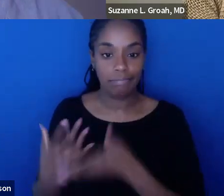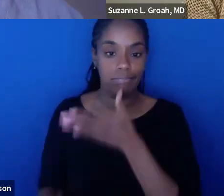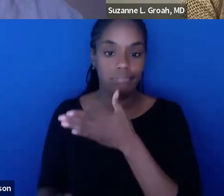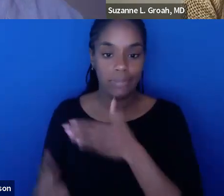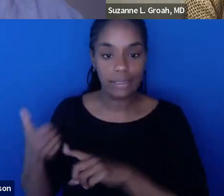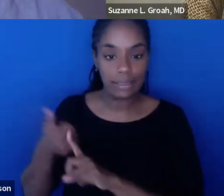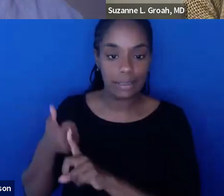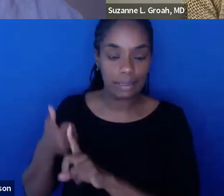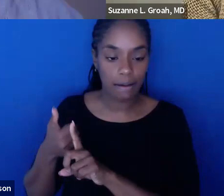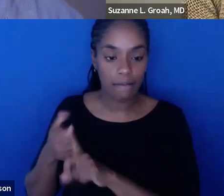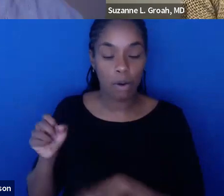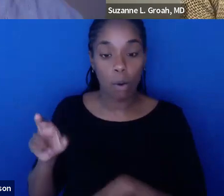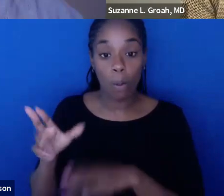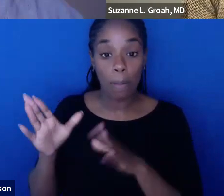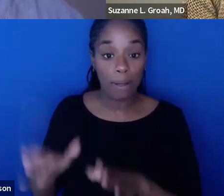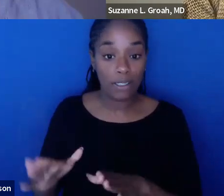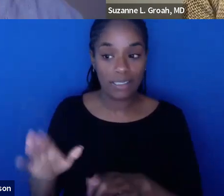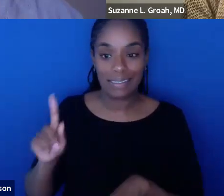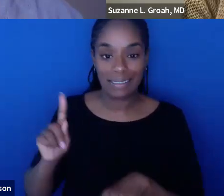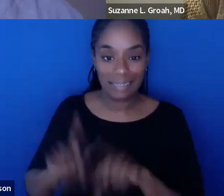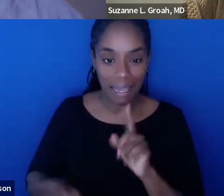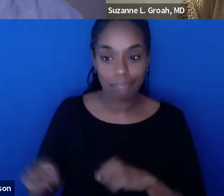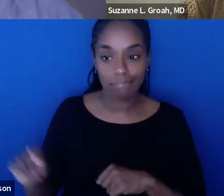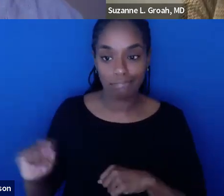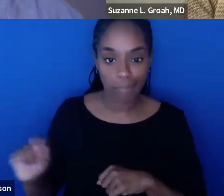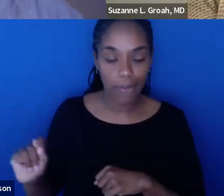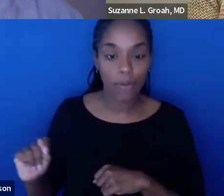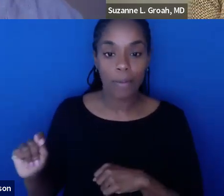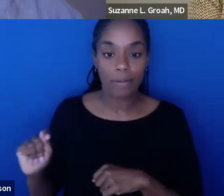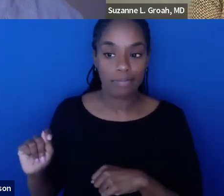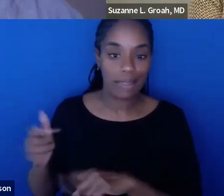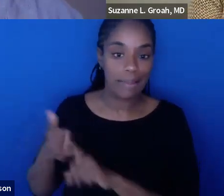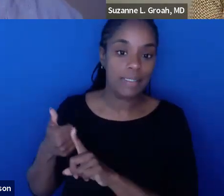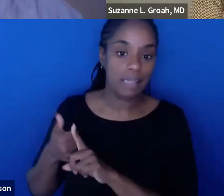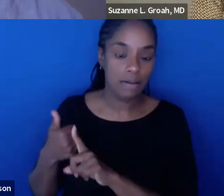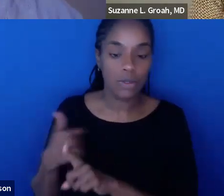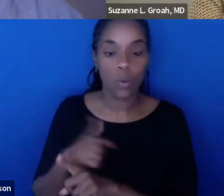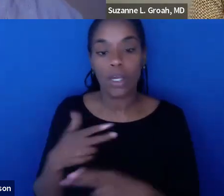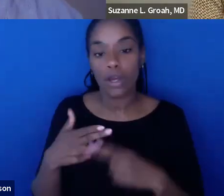or the person can't empty voluntarily. So that's what we call urinary retention.